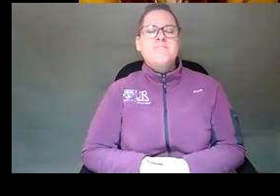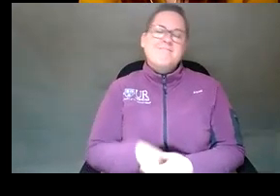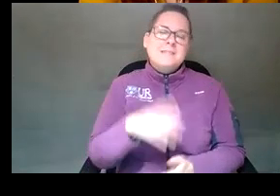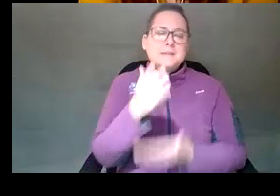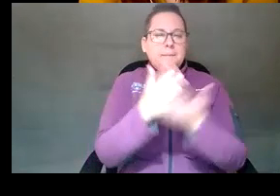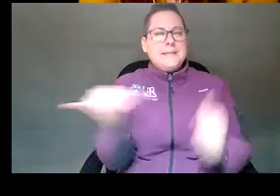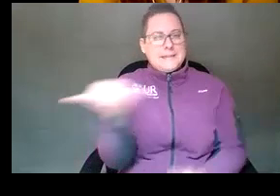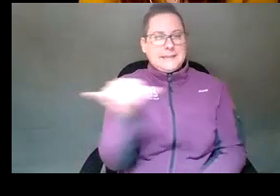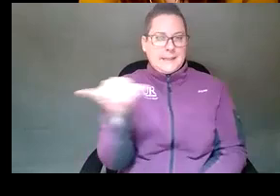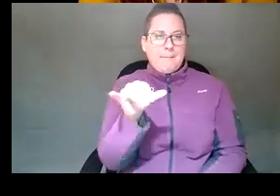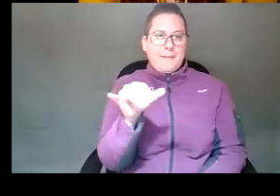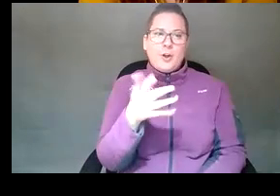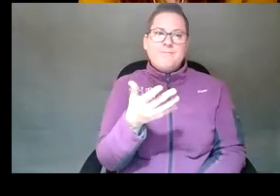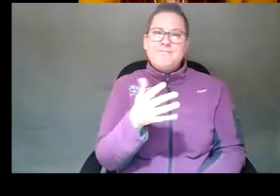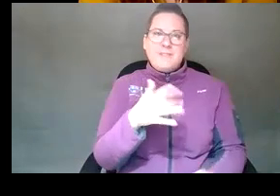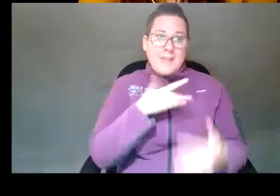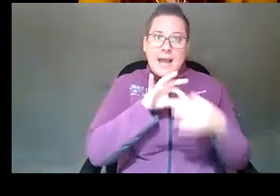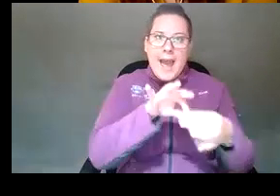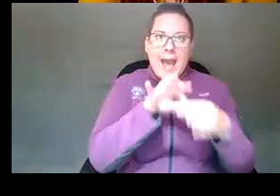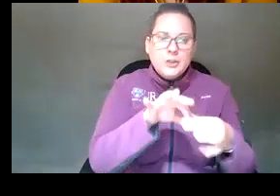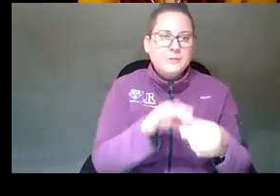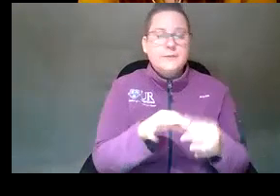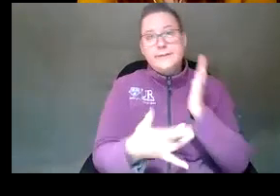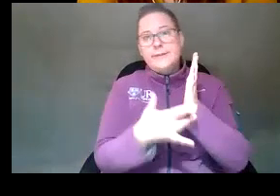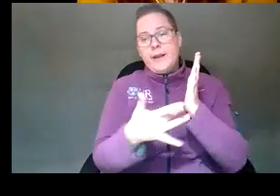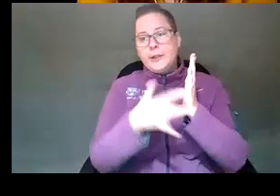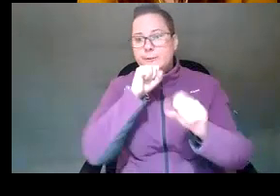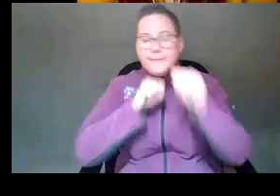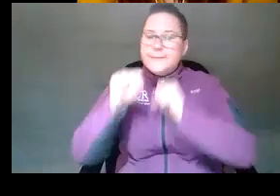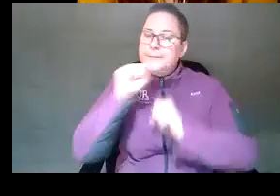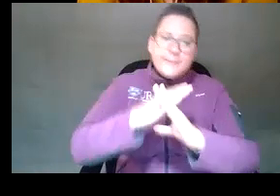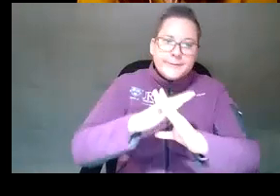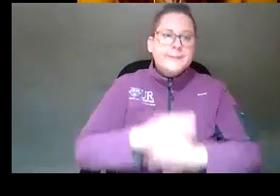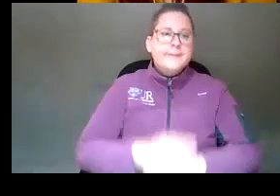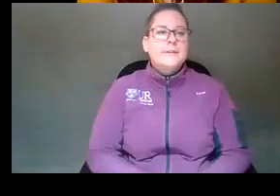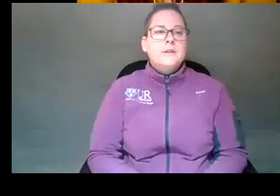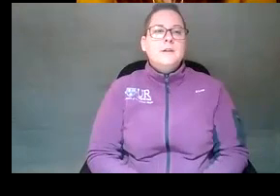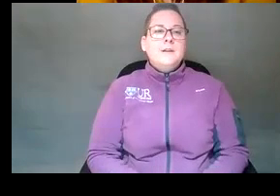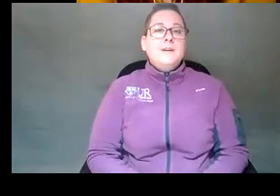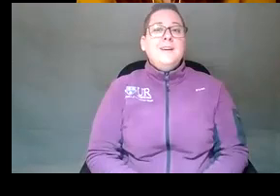that engagement piece and the technology barriers providers also share especially